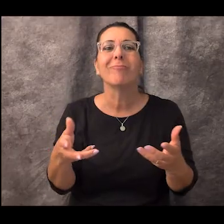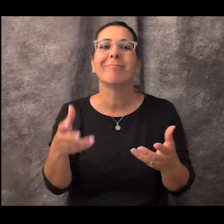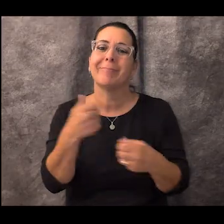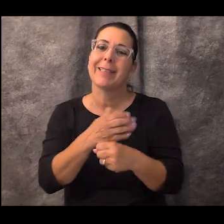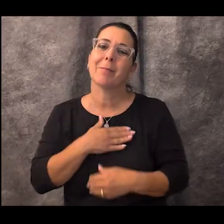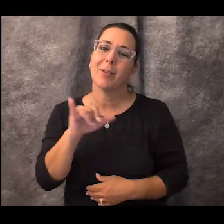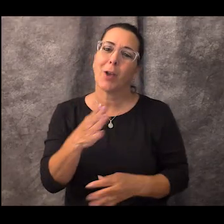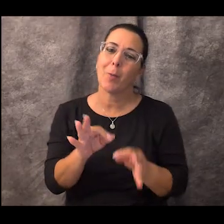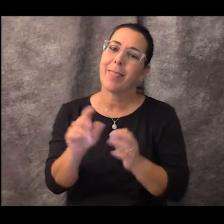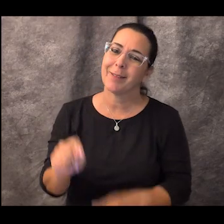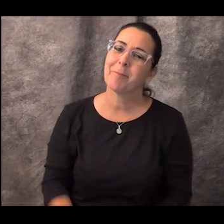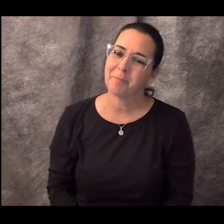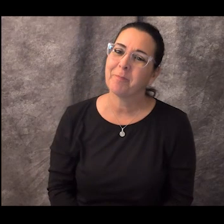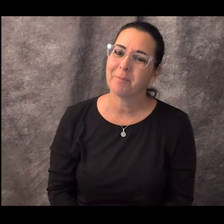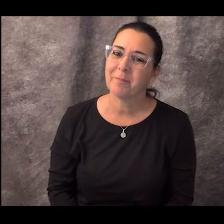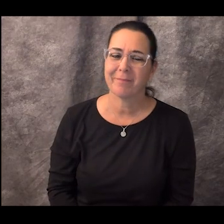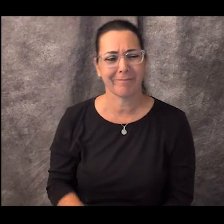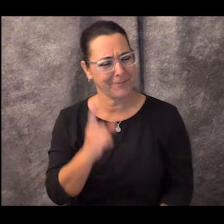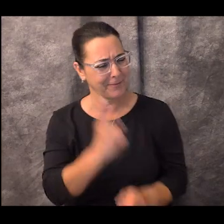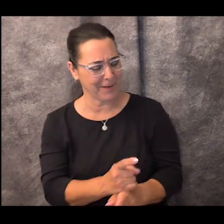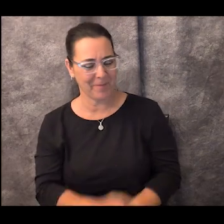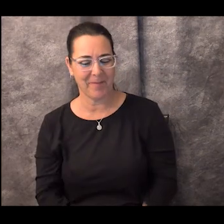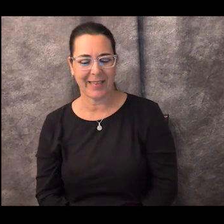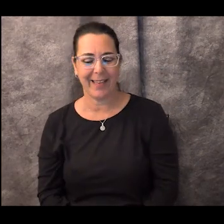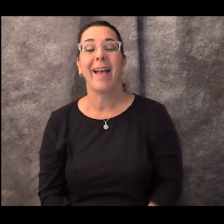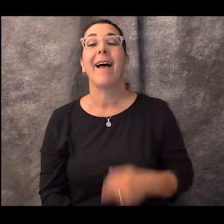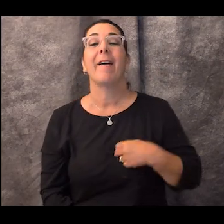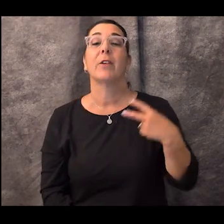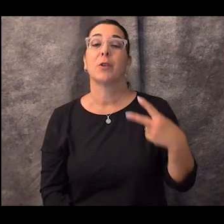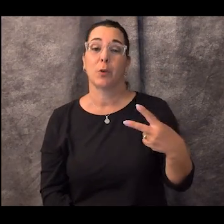so. (Eric) That's right, that's right. Well, we have two final questions.